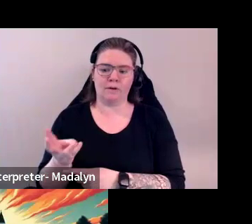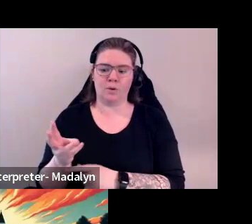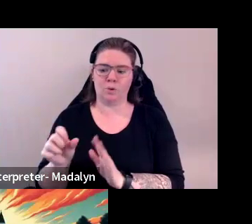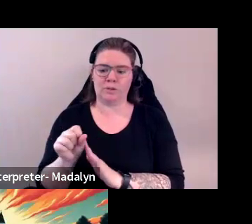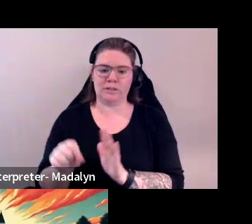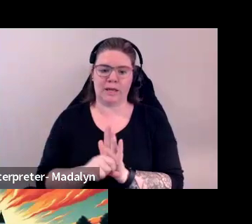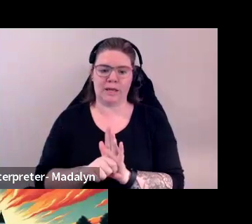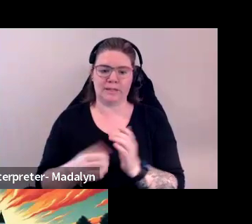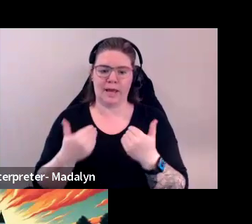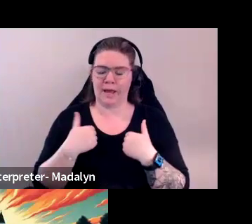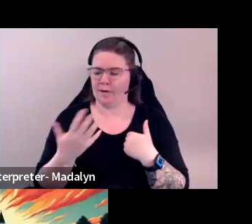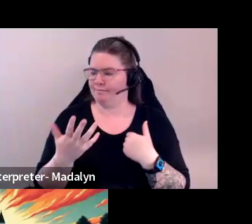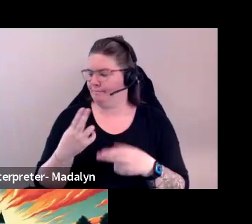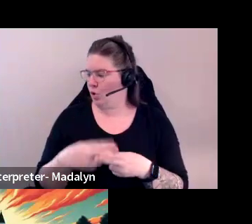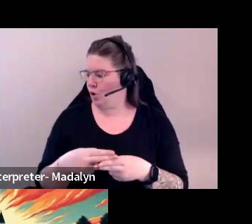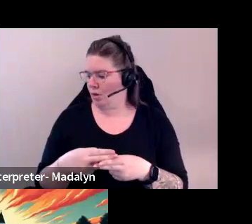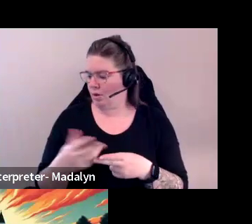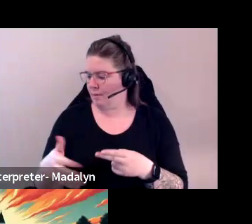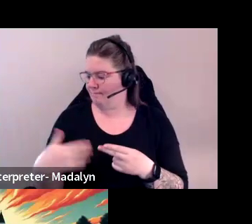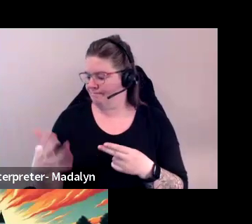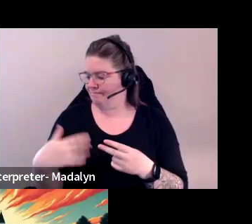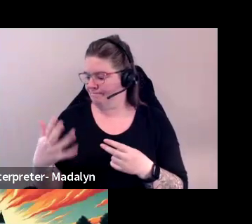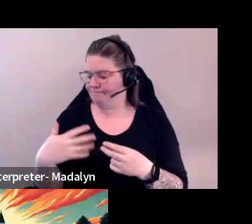Tom Olin: what they call a a corporate